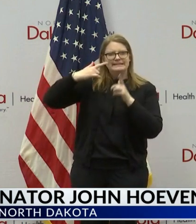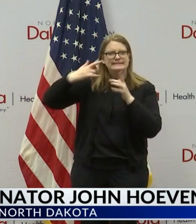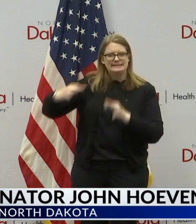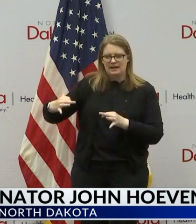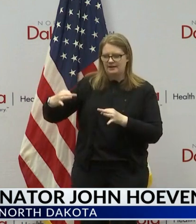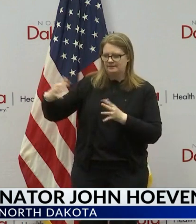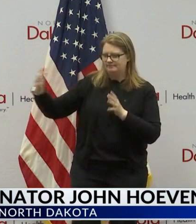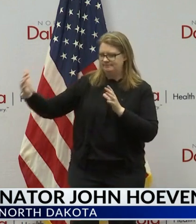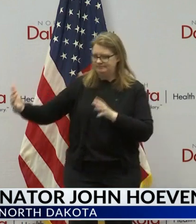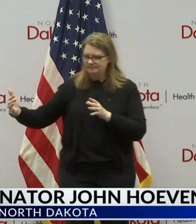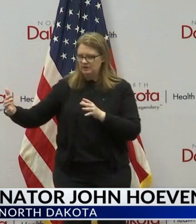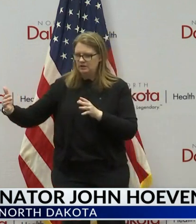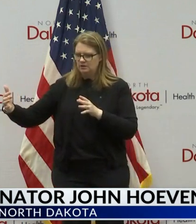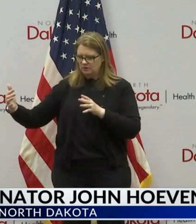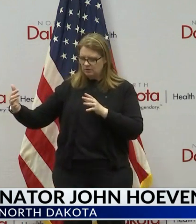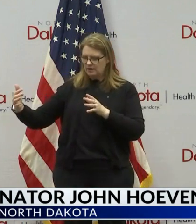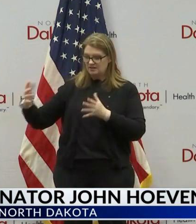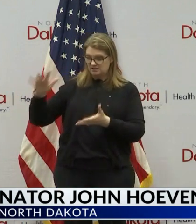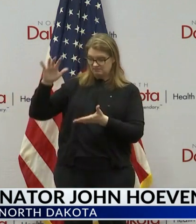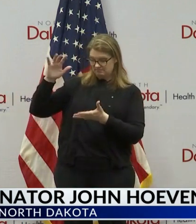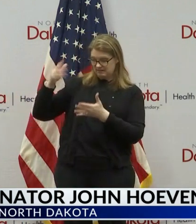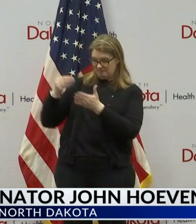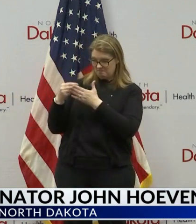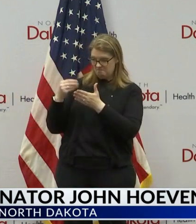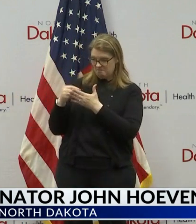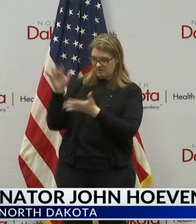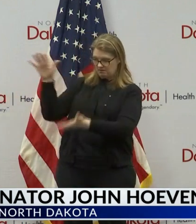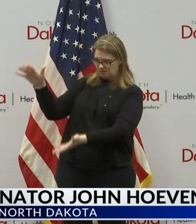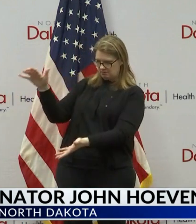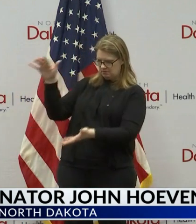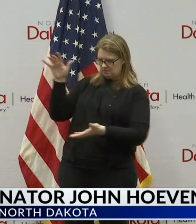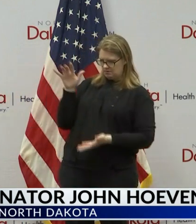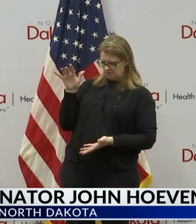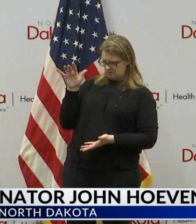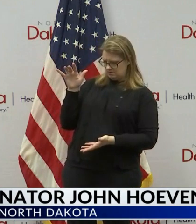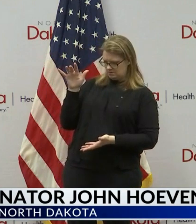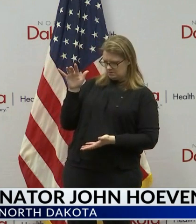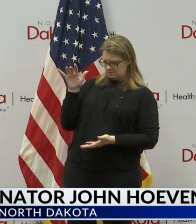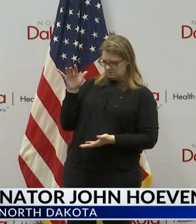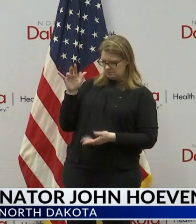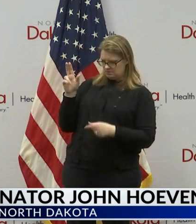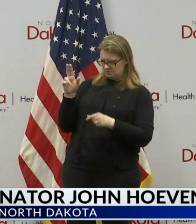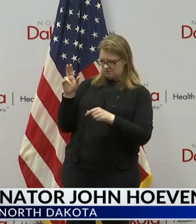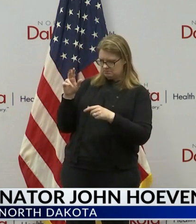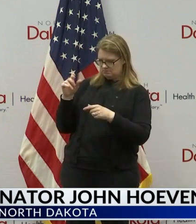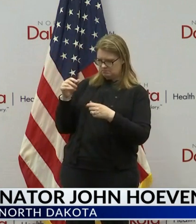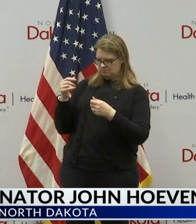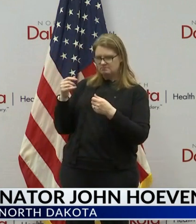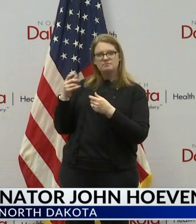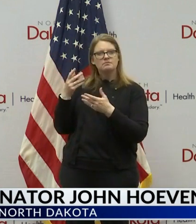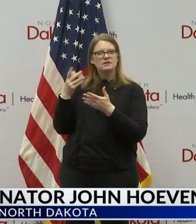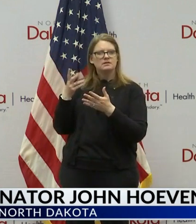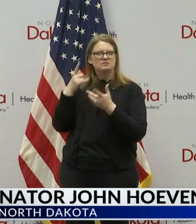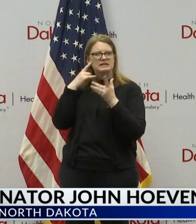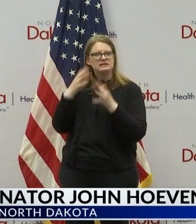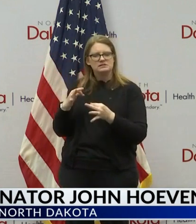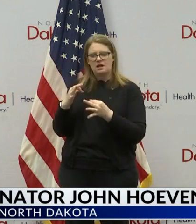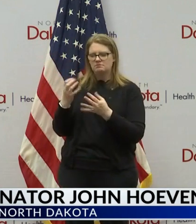WITH OTHER STATE LEADERS AND LEGISLATORS AND SO FORTH WILL MAKE THE DECISION HOW MUCH THEY WILL USE FOR THE UNEMPLOYMENT INSURANCE FUND